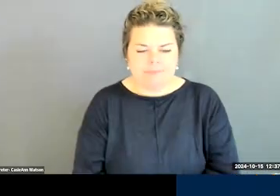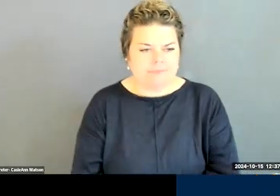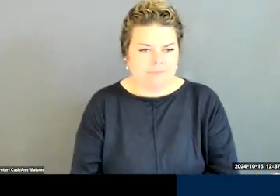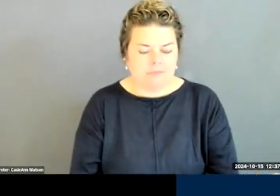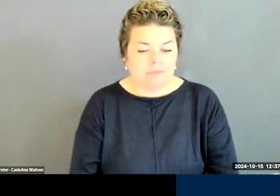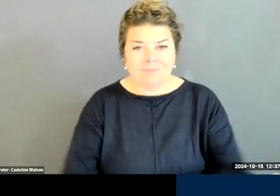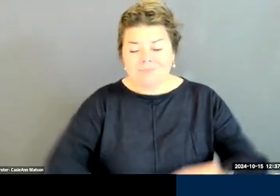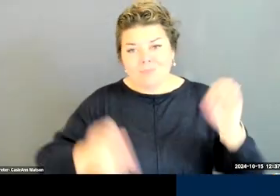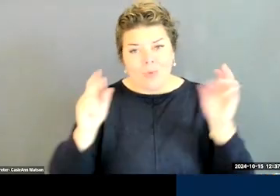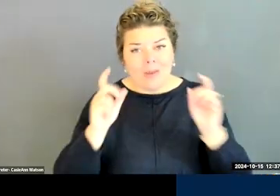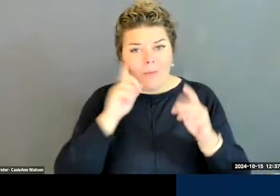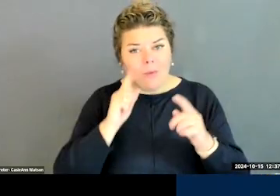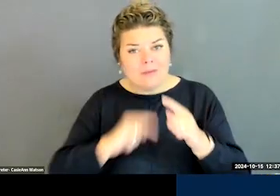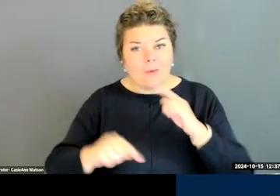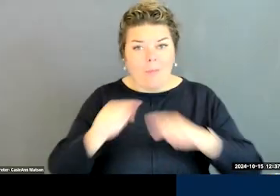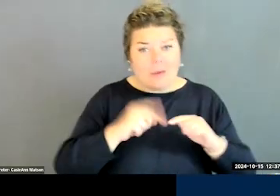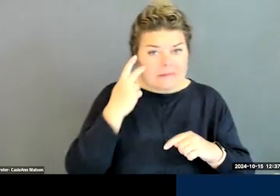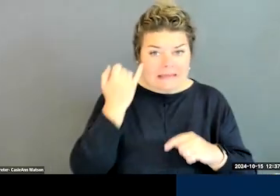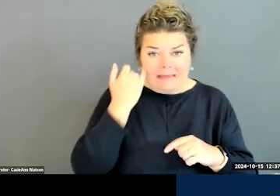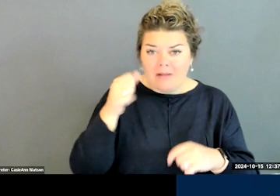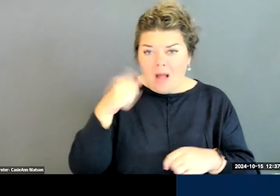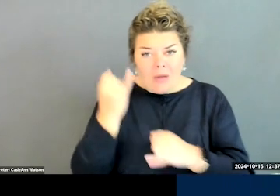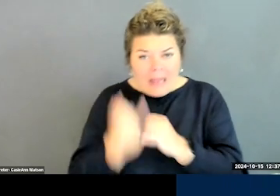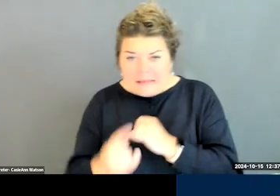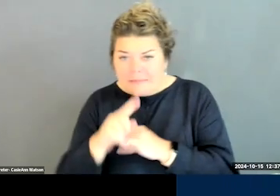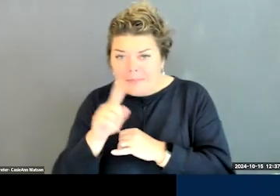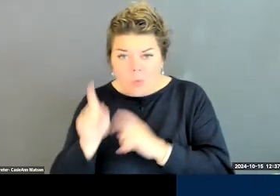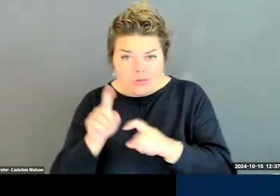All right, we'll just go back to see if there are any other questions that are coming in.